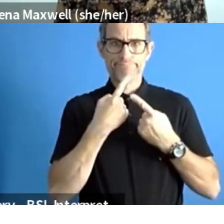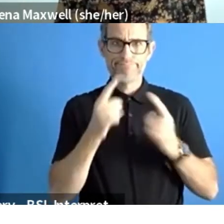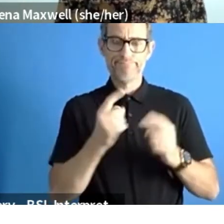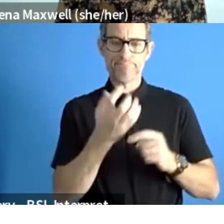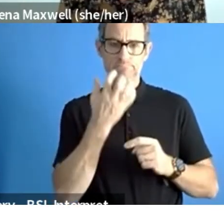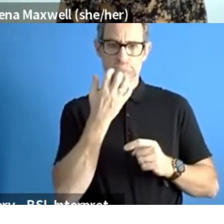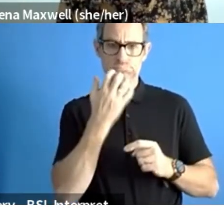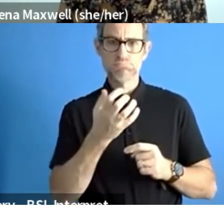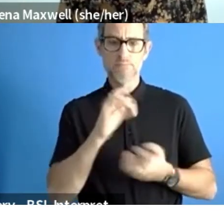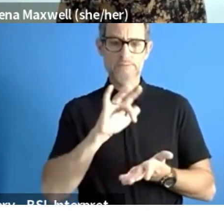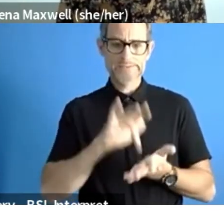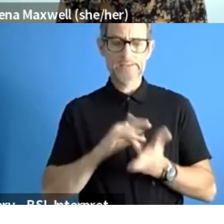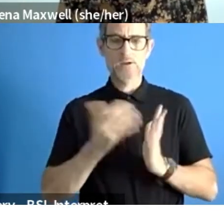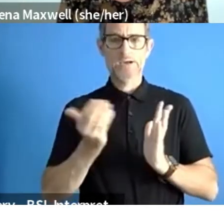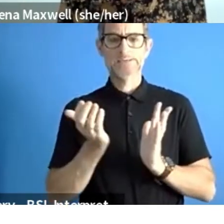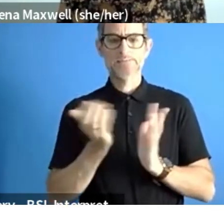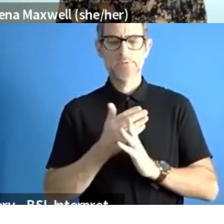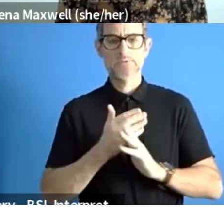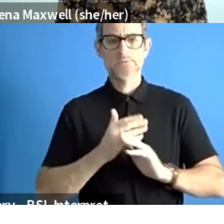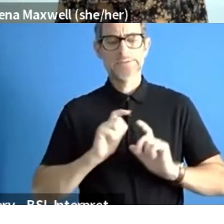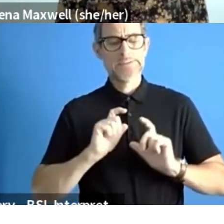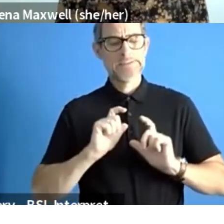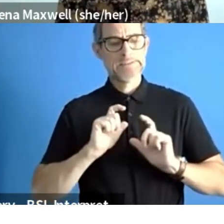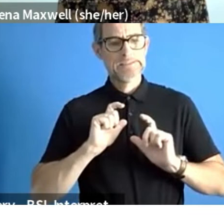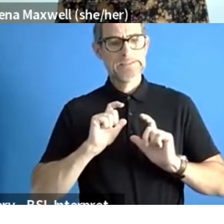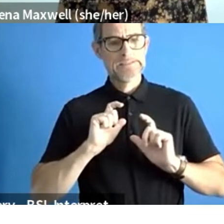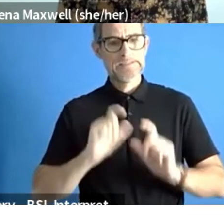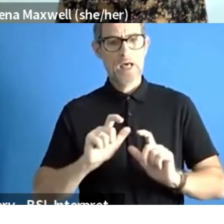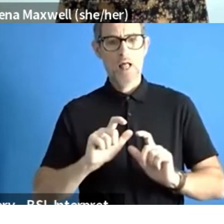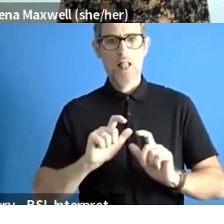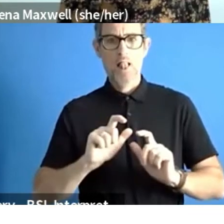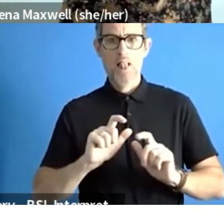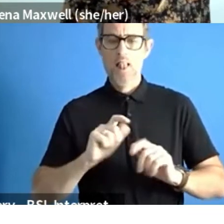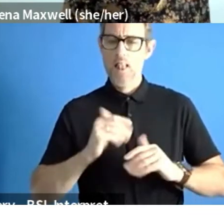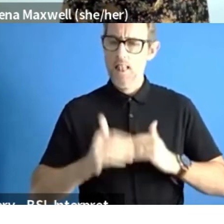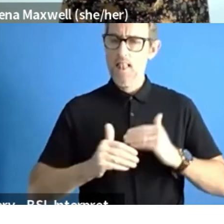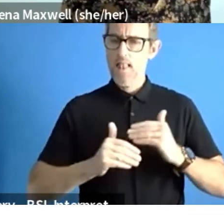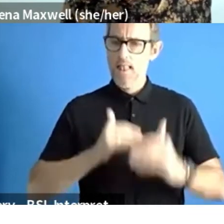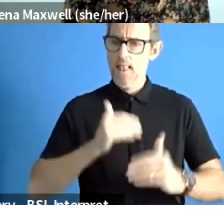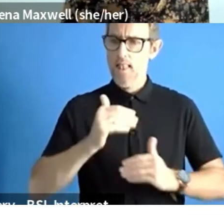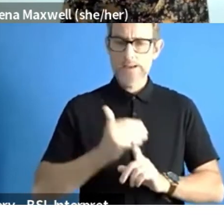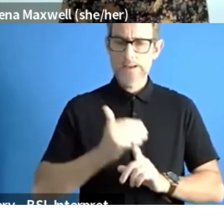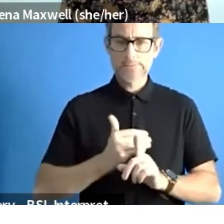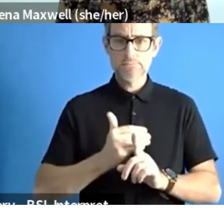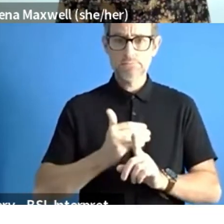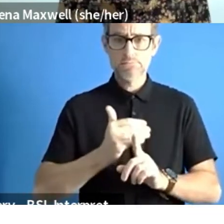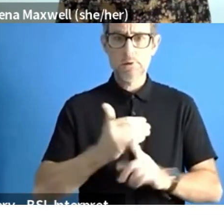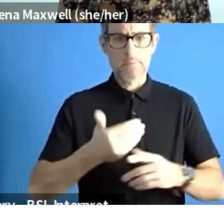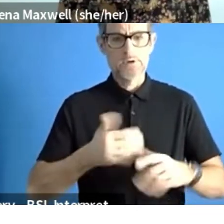We really recognise that it's a journey and it's a journey that we started. We have not completed.